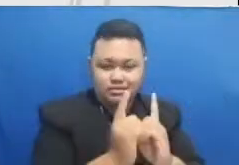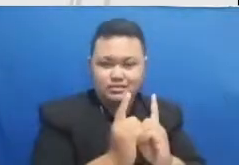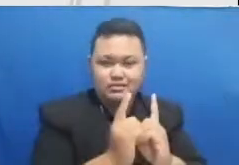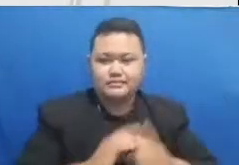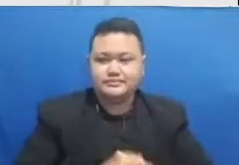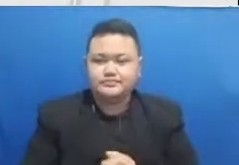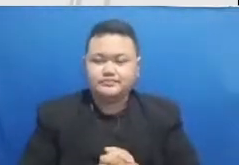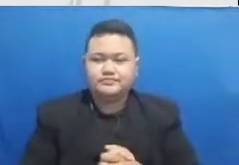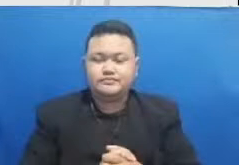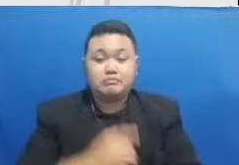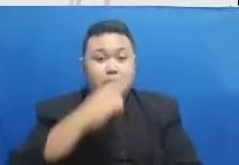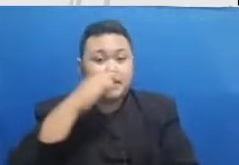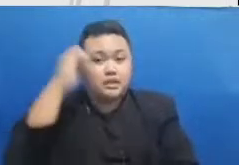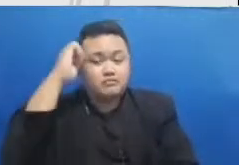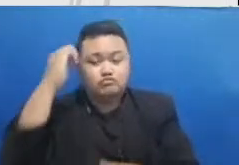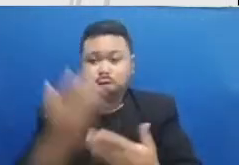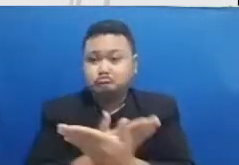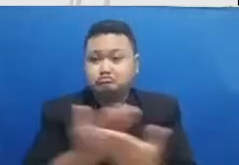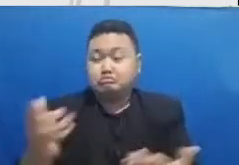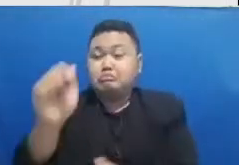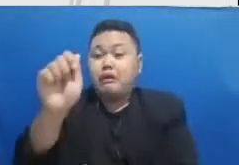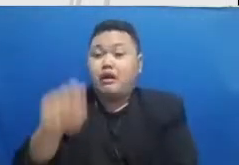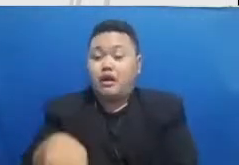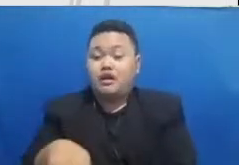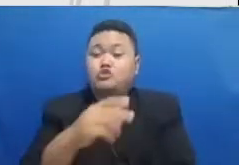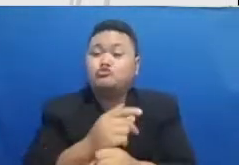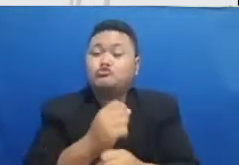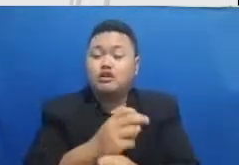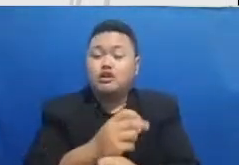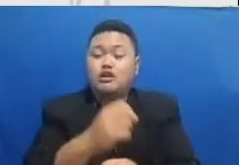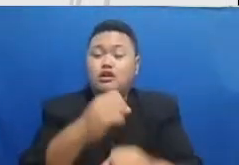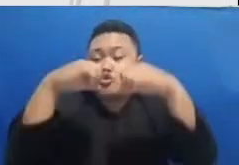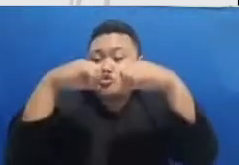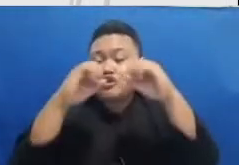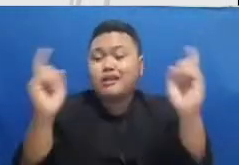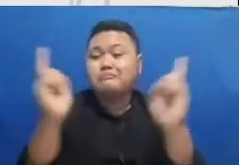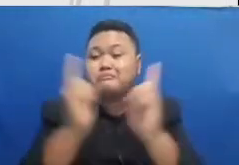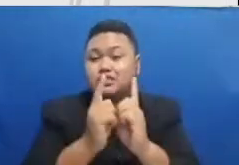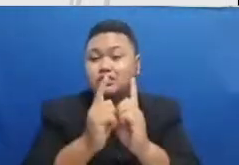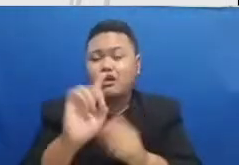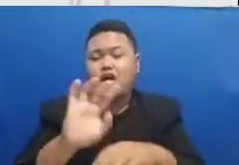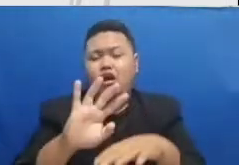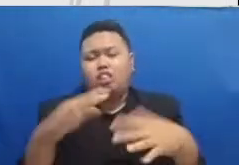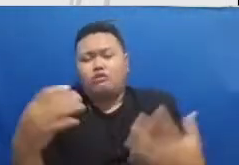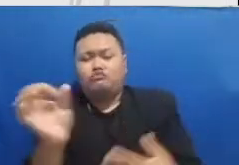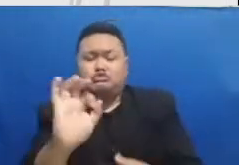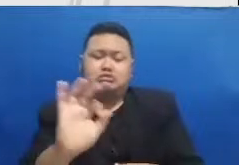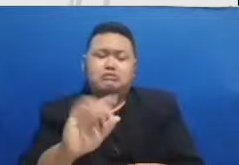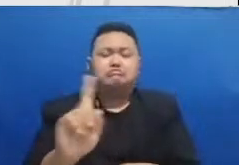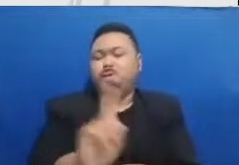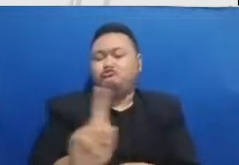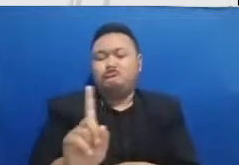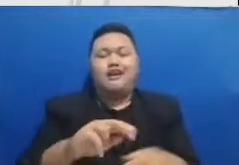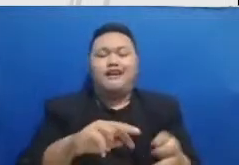Google Map or not, it doesn't determine whether you are at the SHM level or not. art but